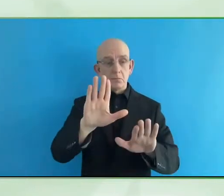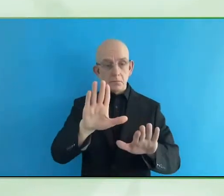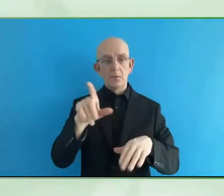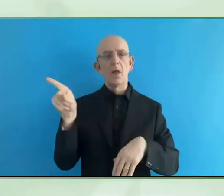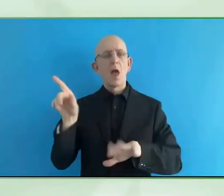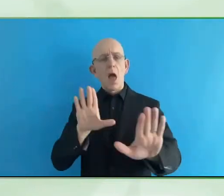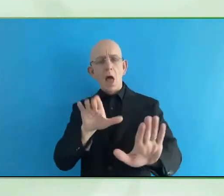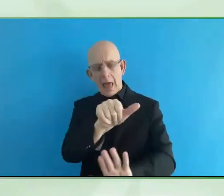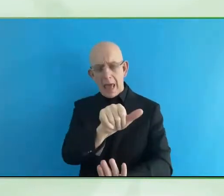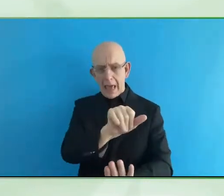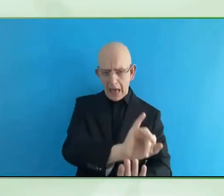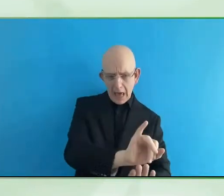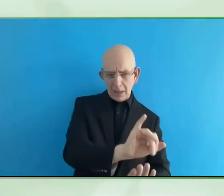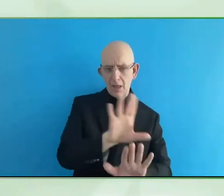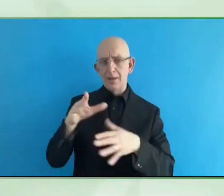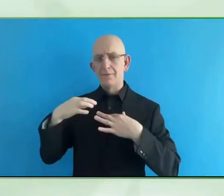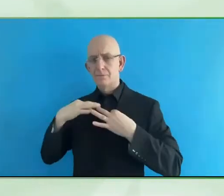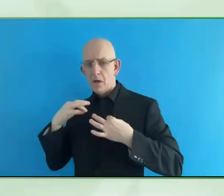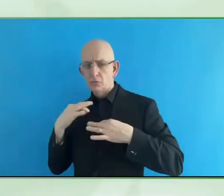Or she will pull me off the stage.